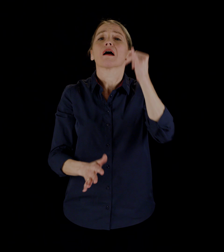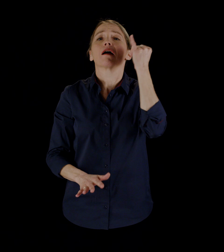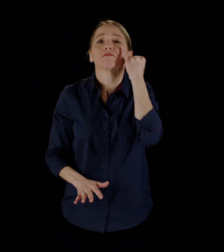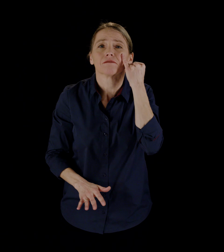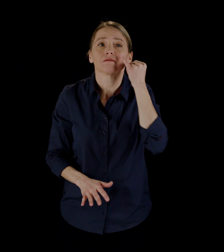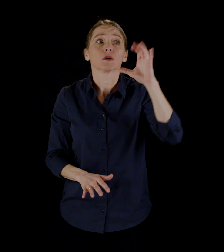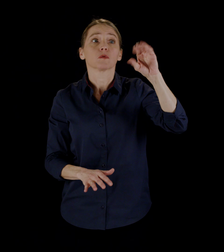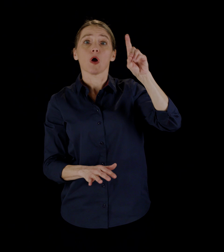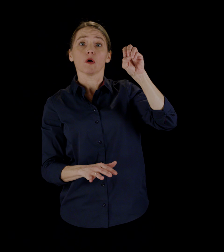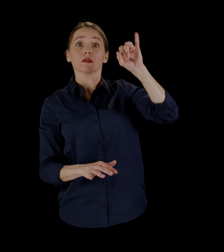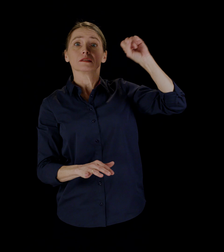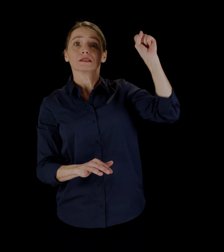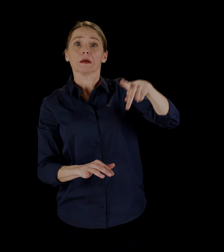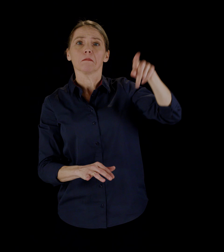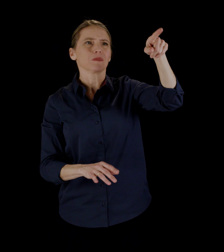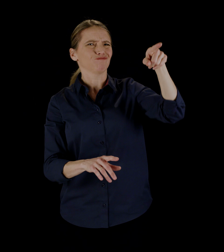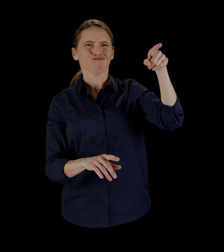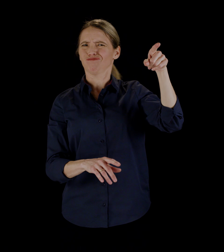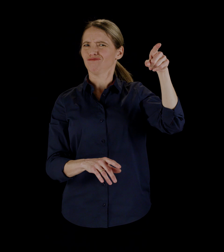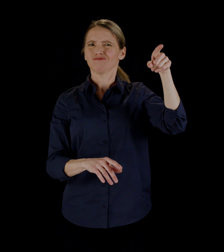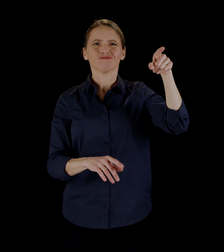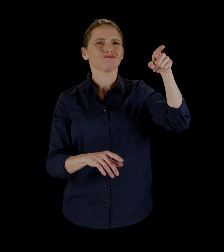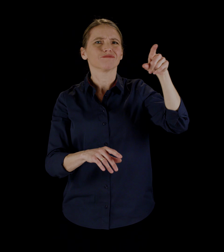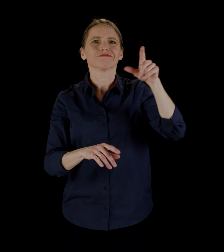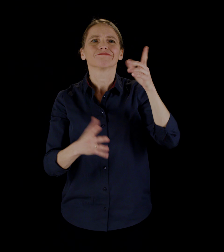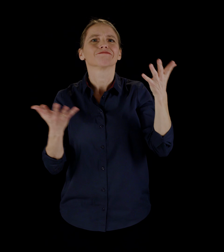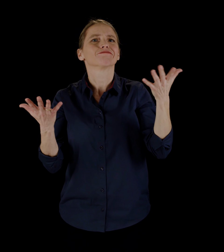of the contract are not the same as what the customer agreed to.